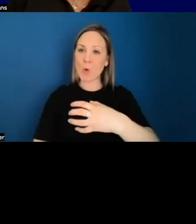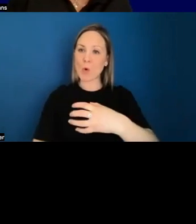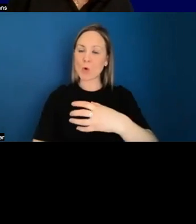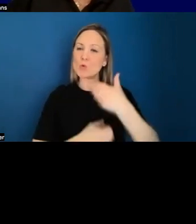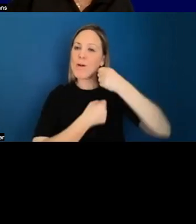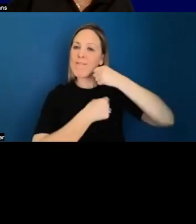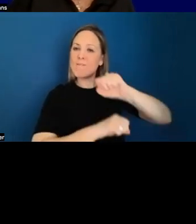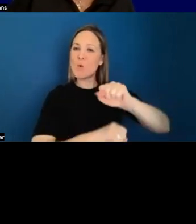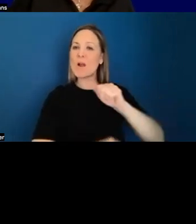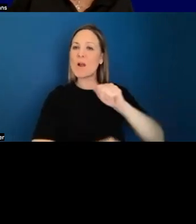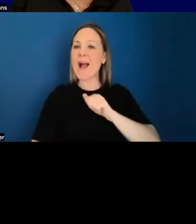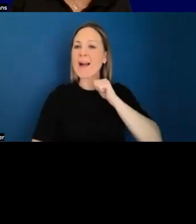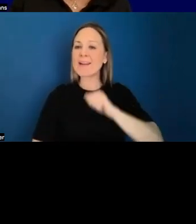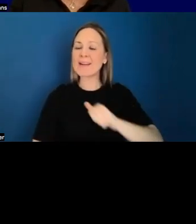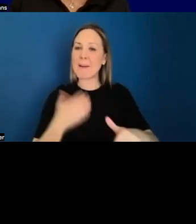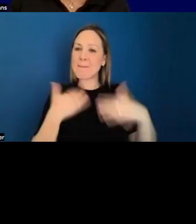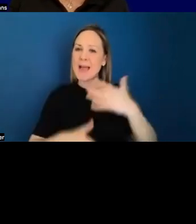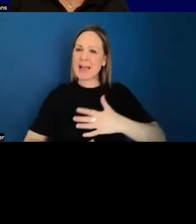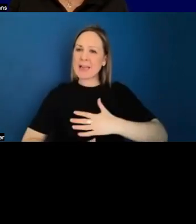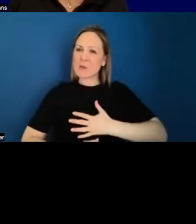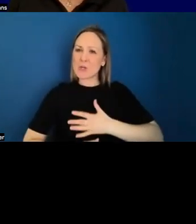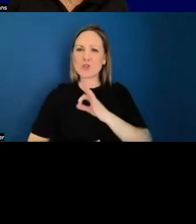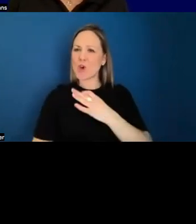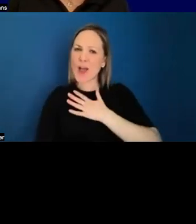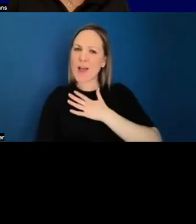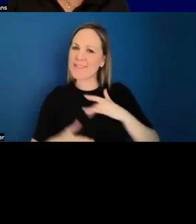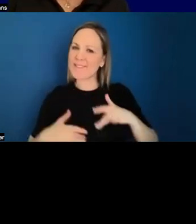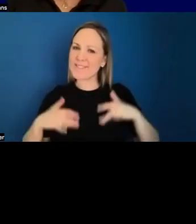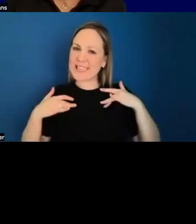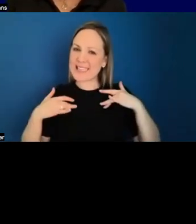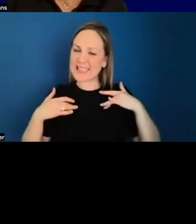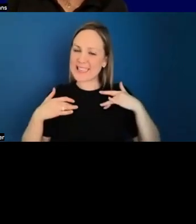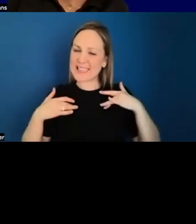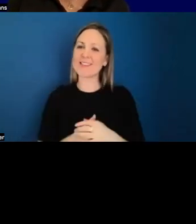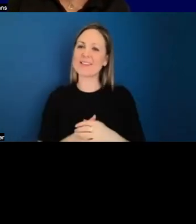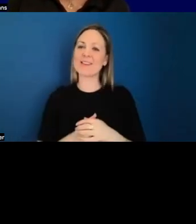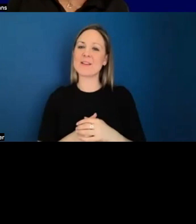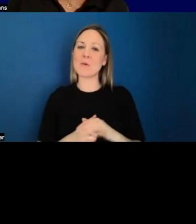because they don't like that sense of hunger pains. They also may use the toilet more often